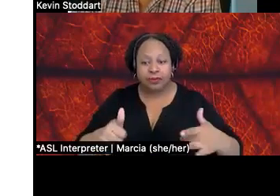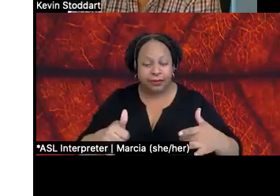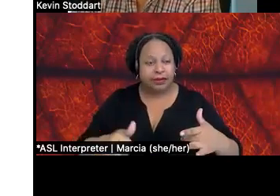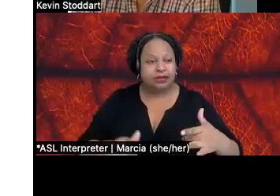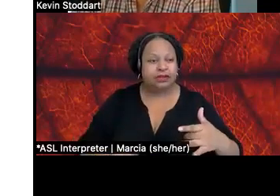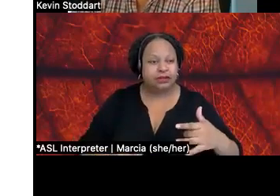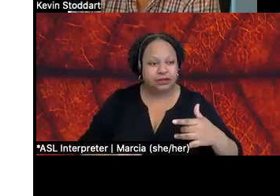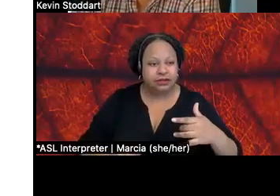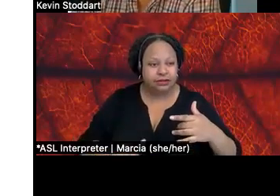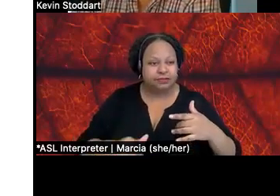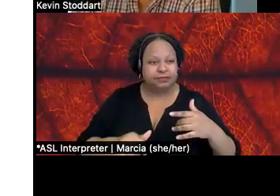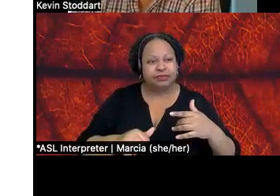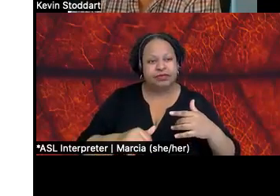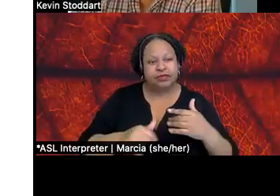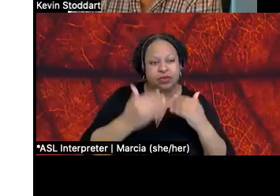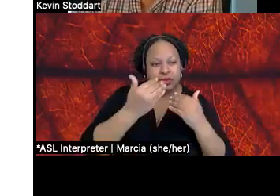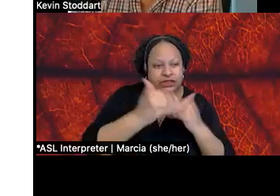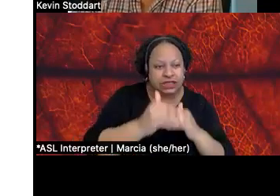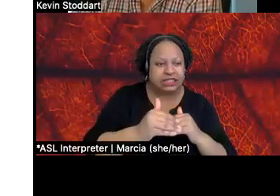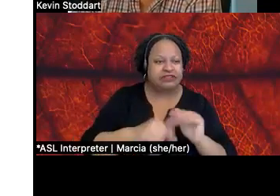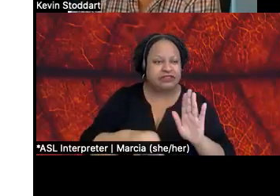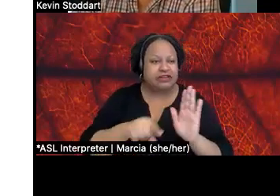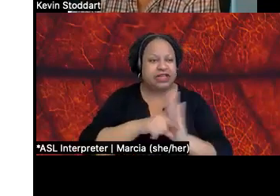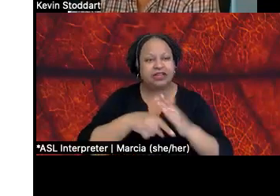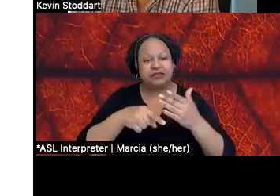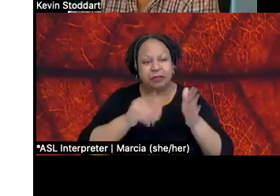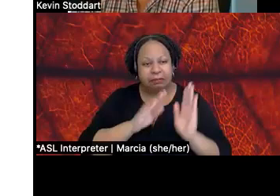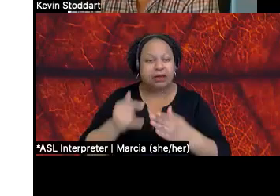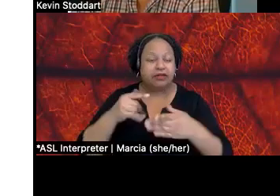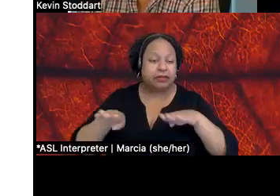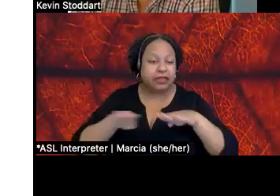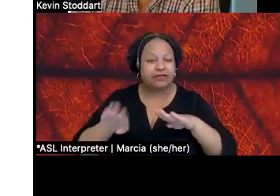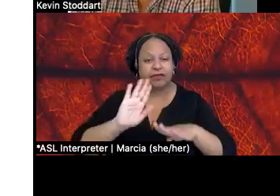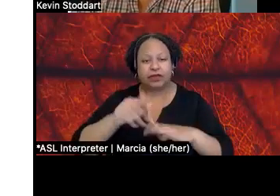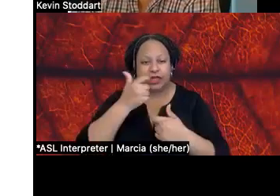And we're looking for two out of four of these criteria.